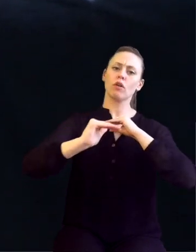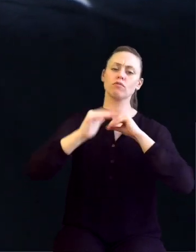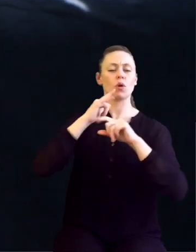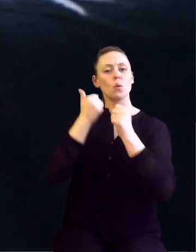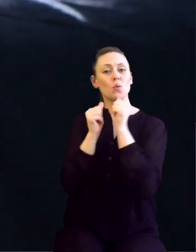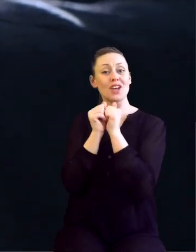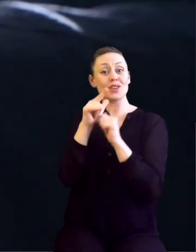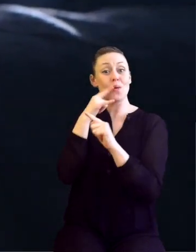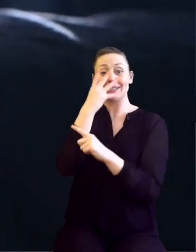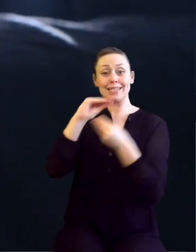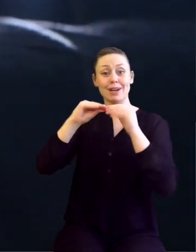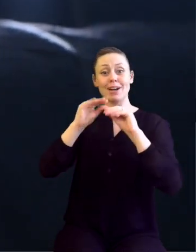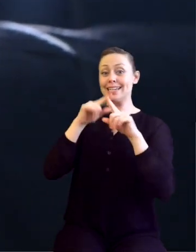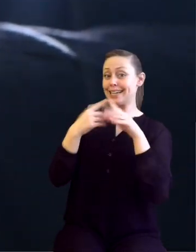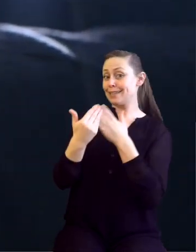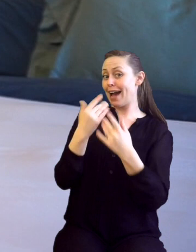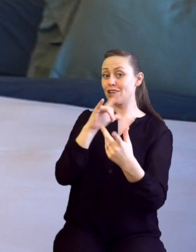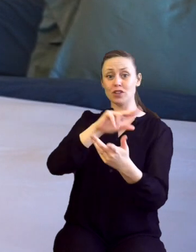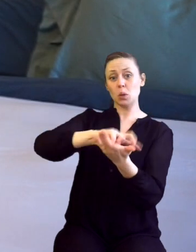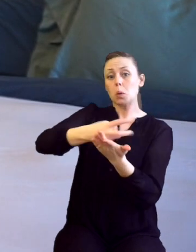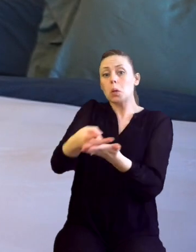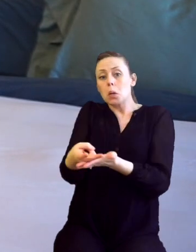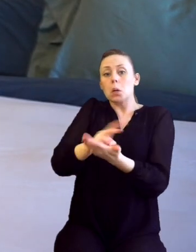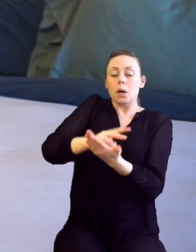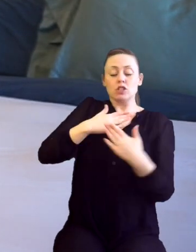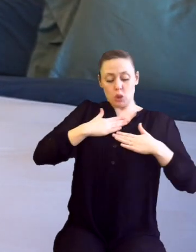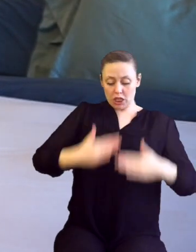no matter if you change from your stomach to your side or your side to